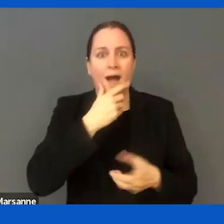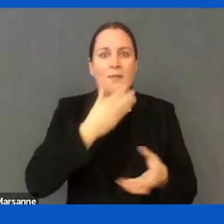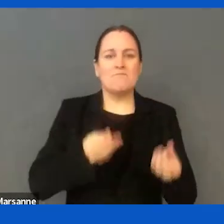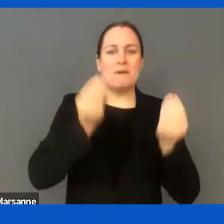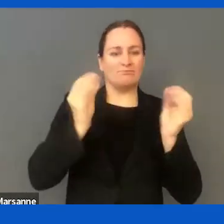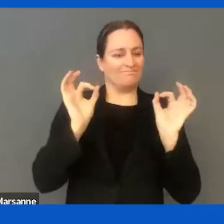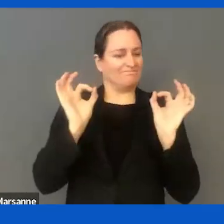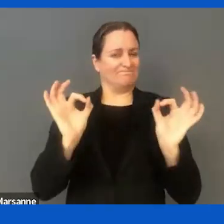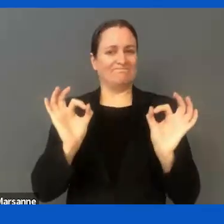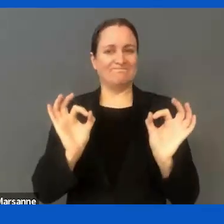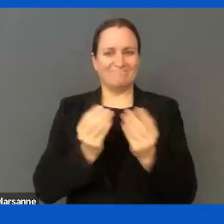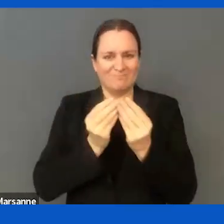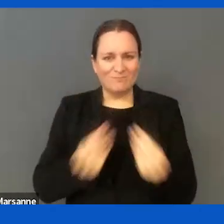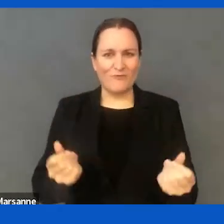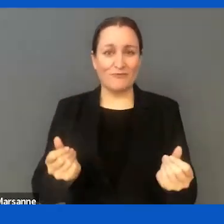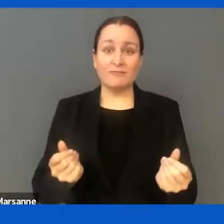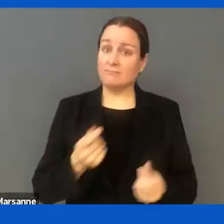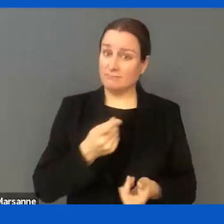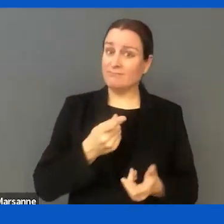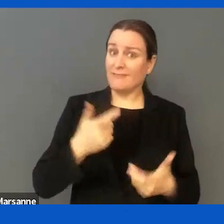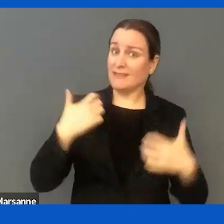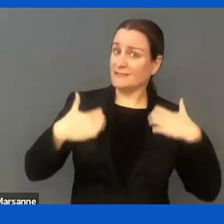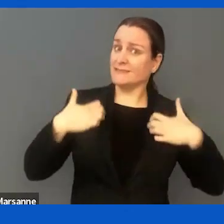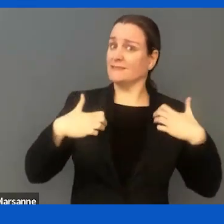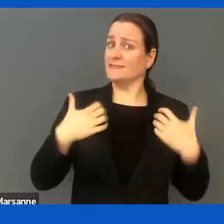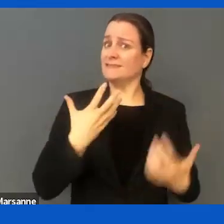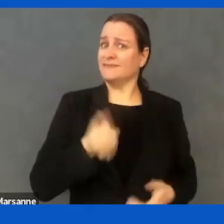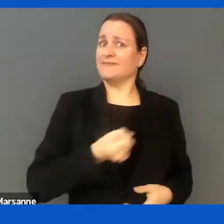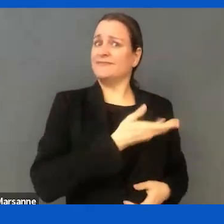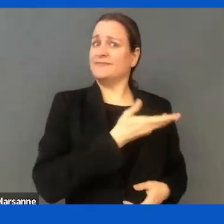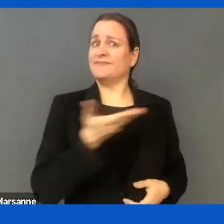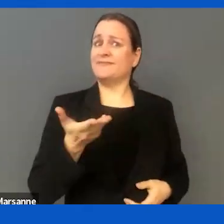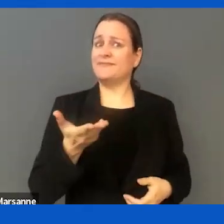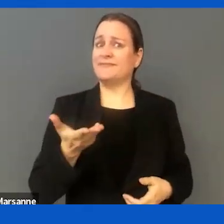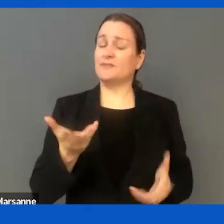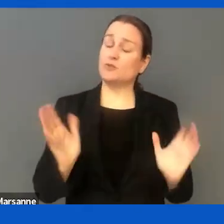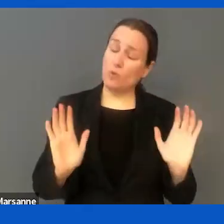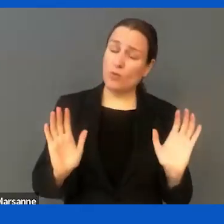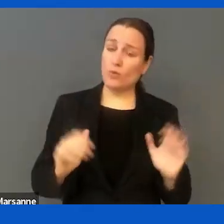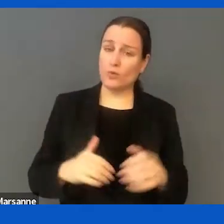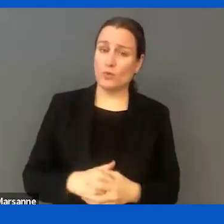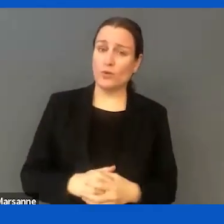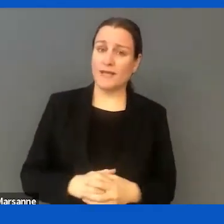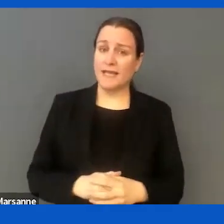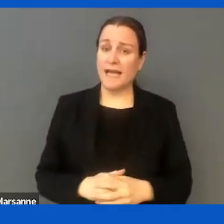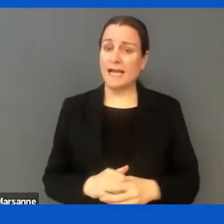they actually really get it a lot of the time. And actually they find that it is something